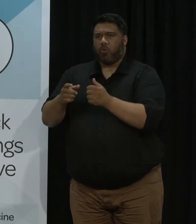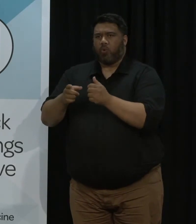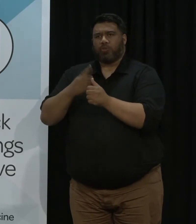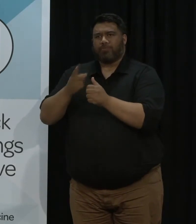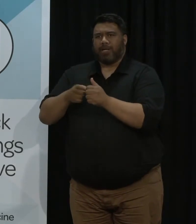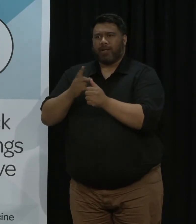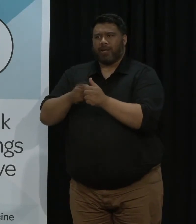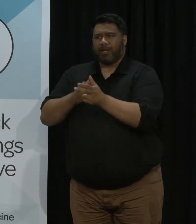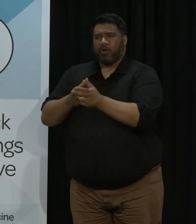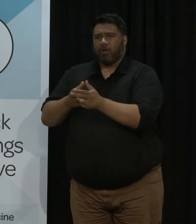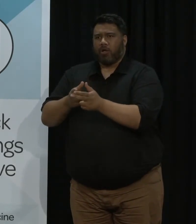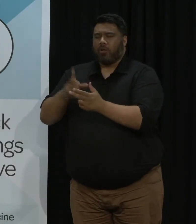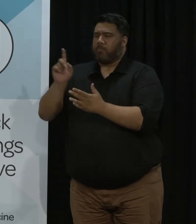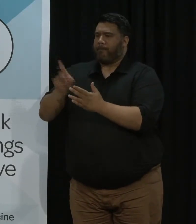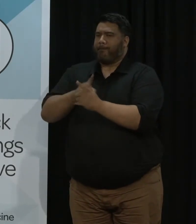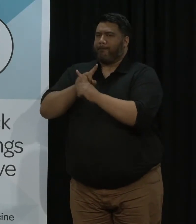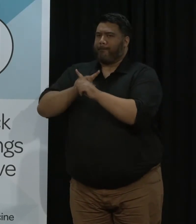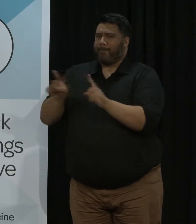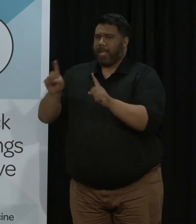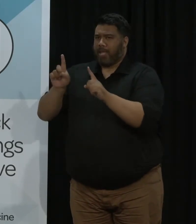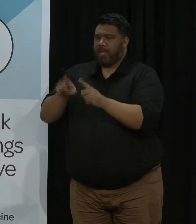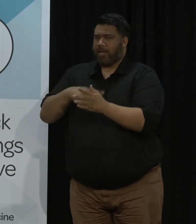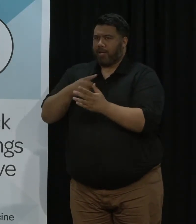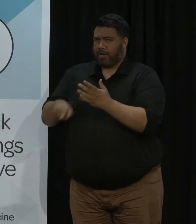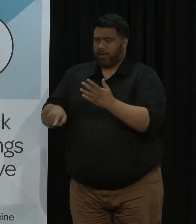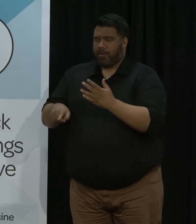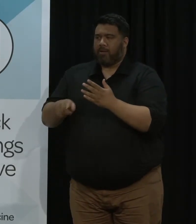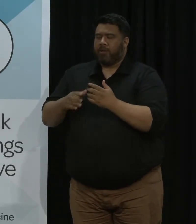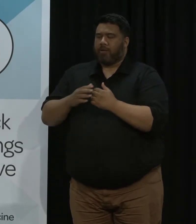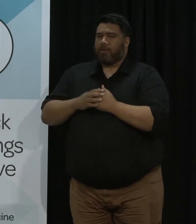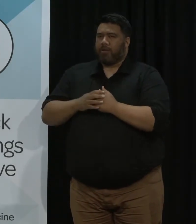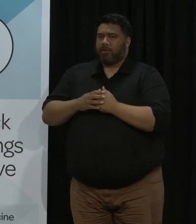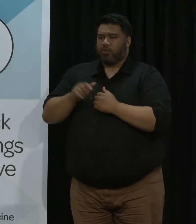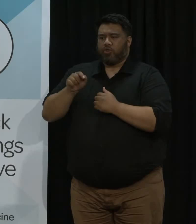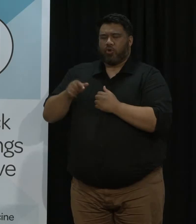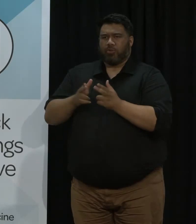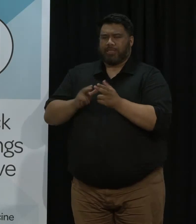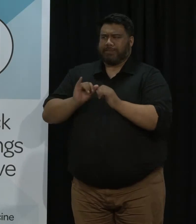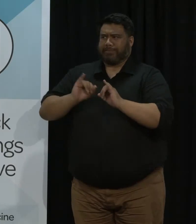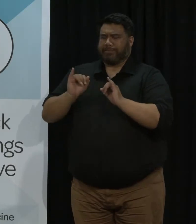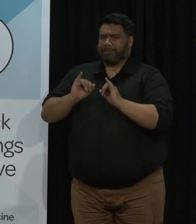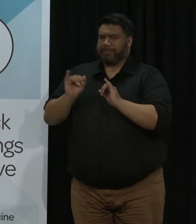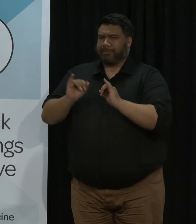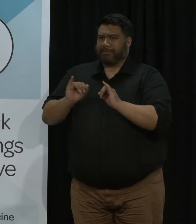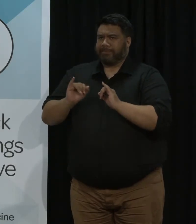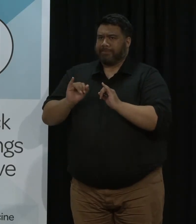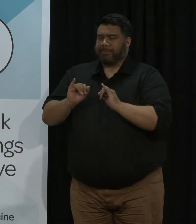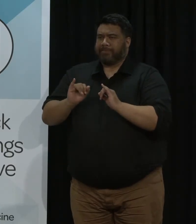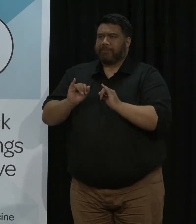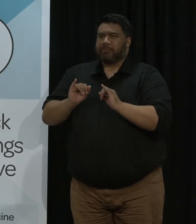have removed those weapons that